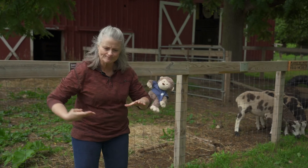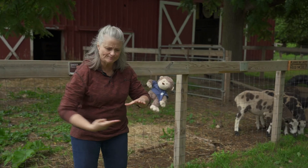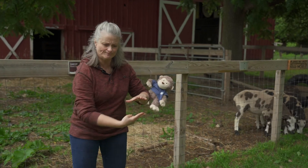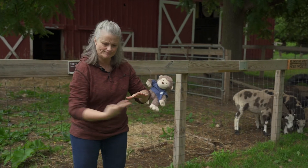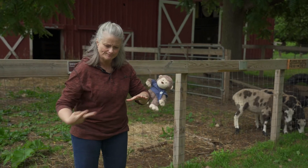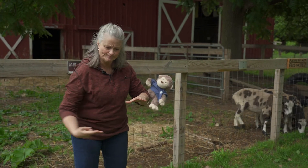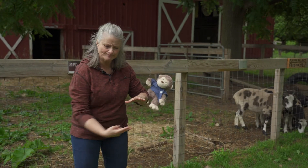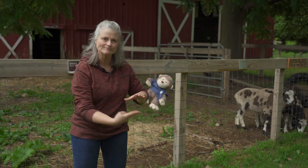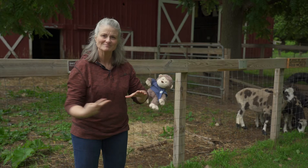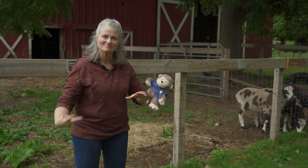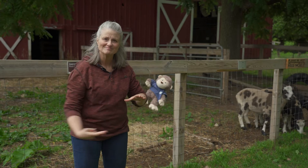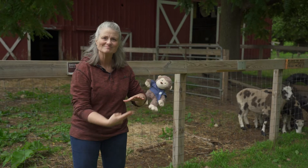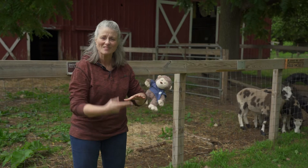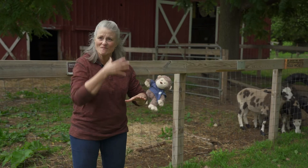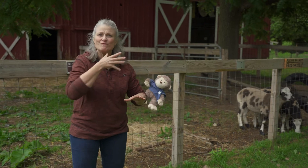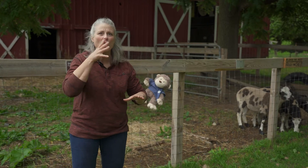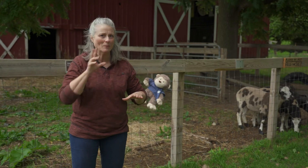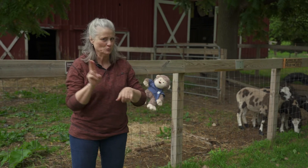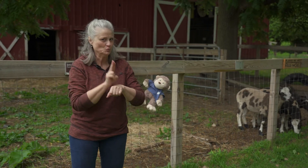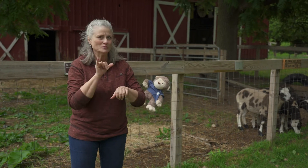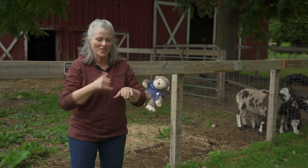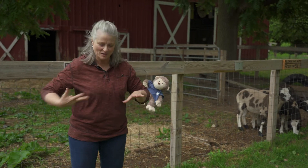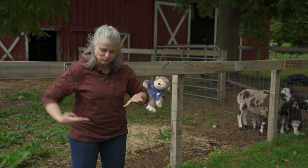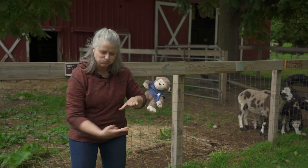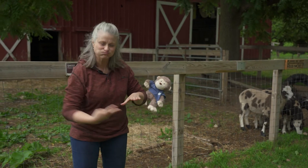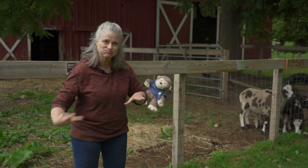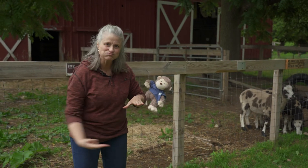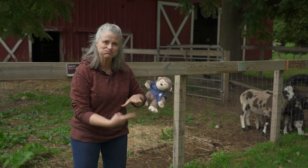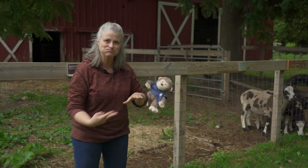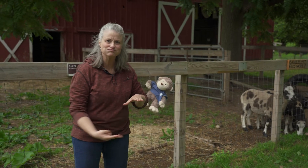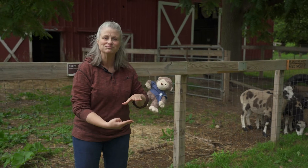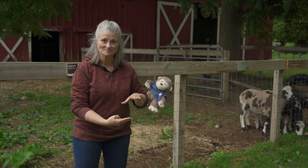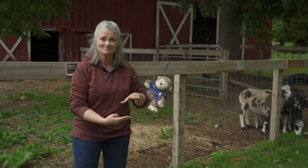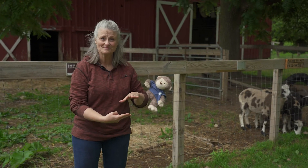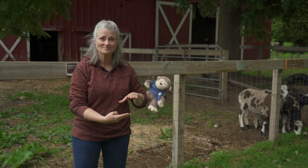And when it's the right time, they're going to be shorn. The farmers will come and do that.